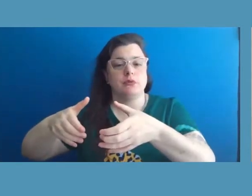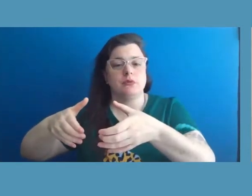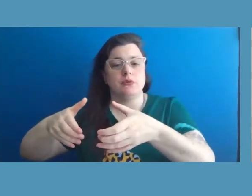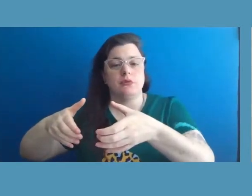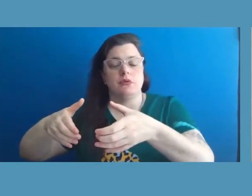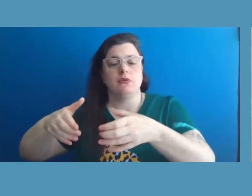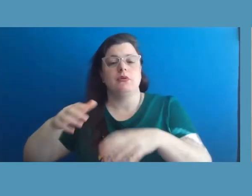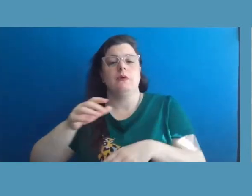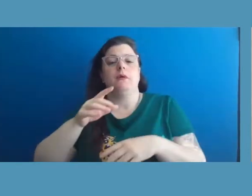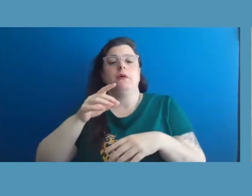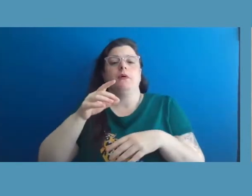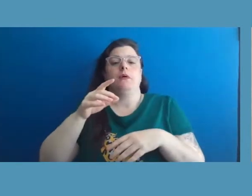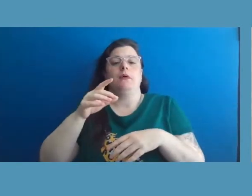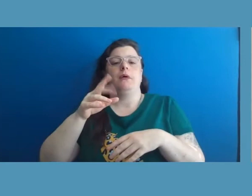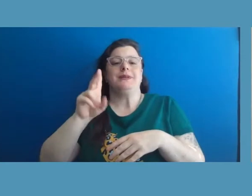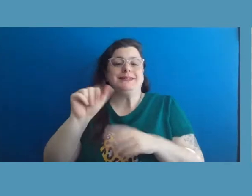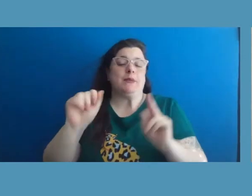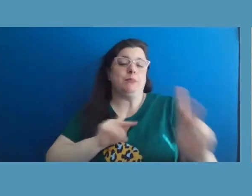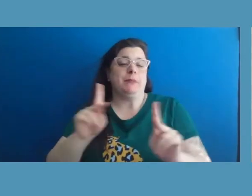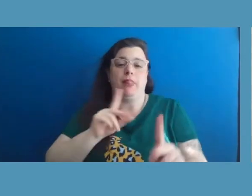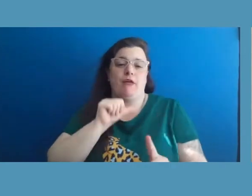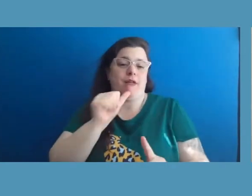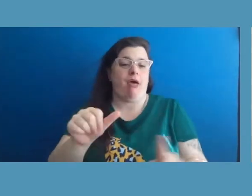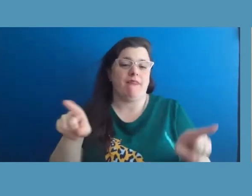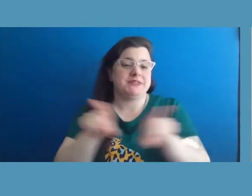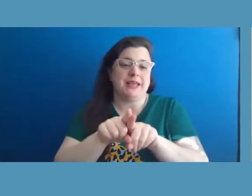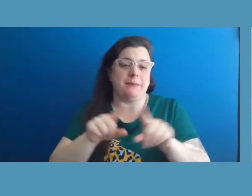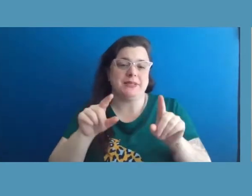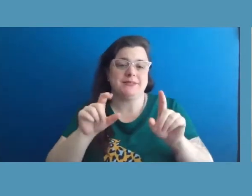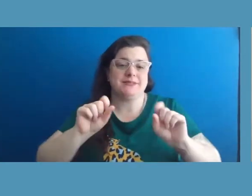to a disabled group.